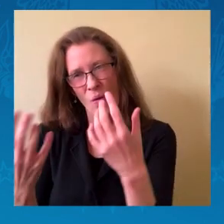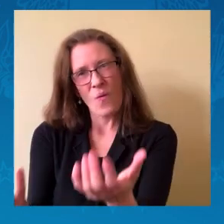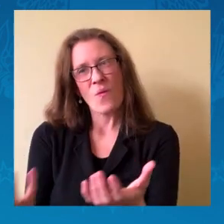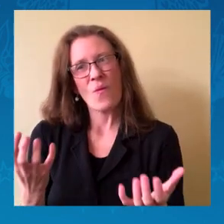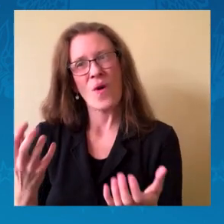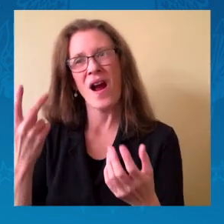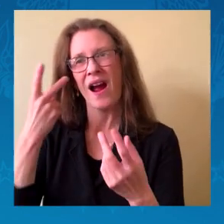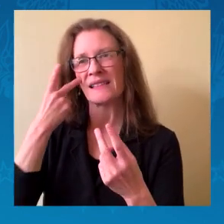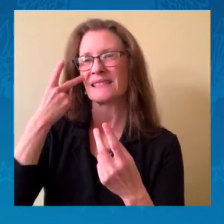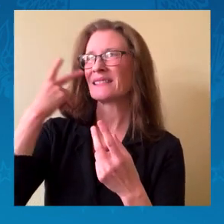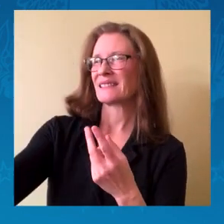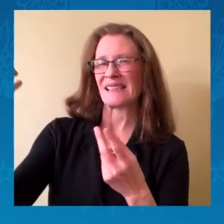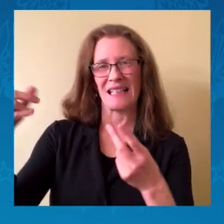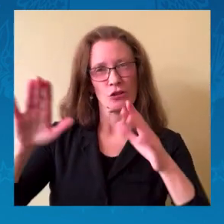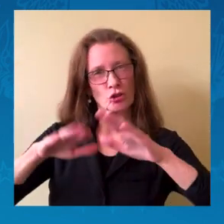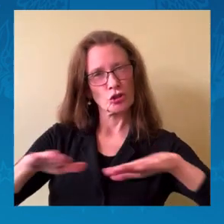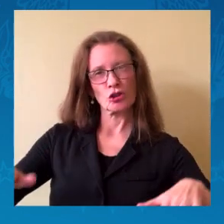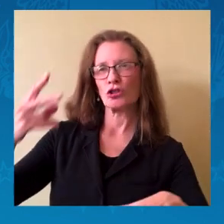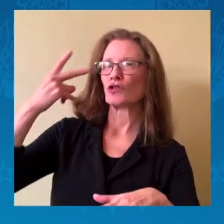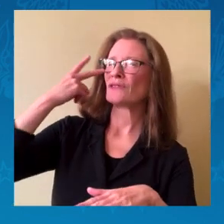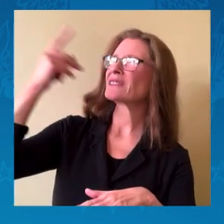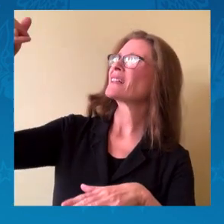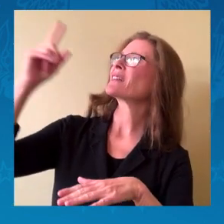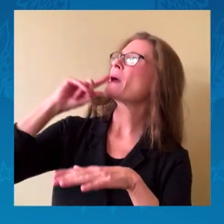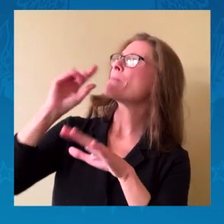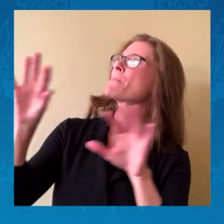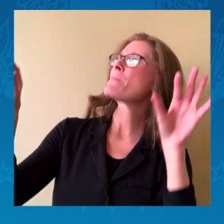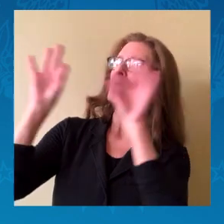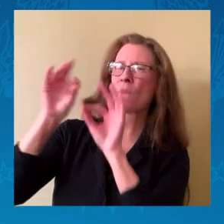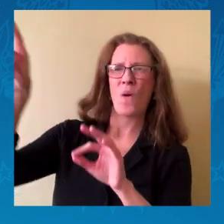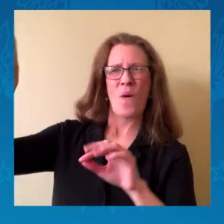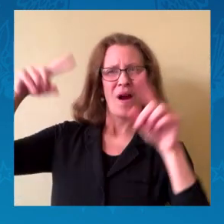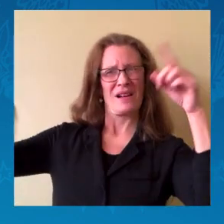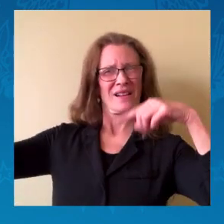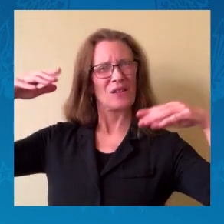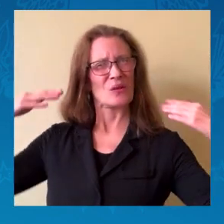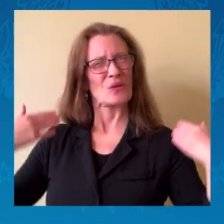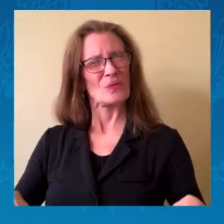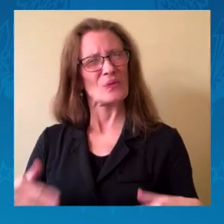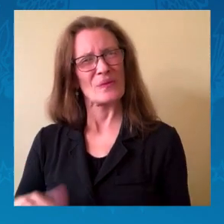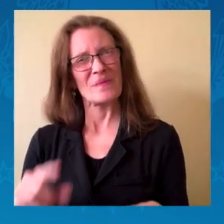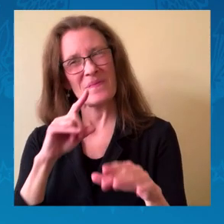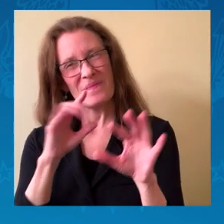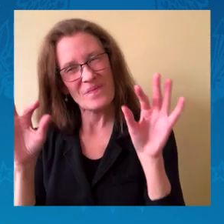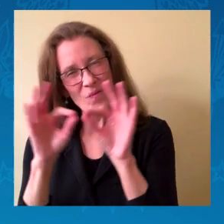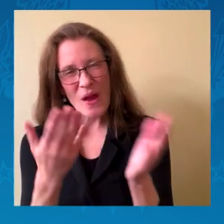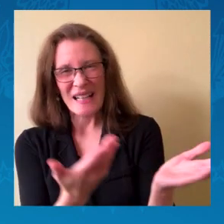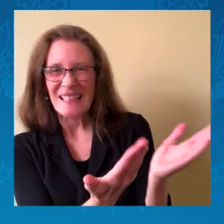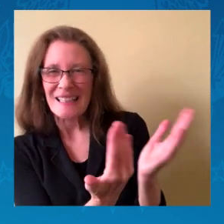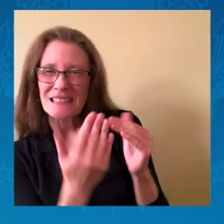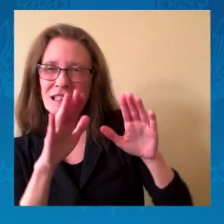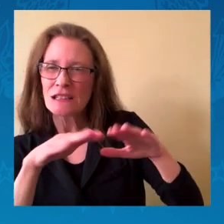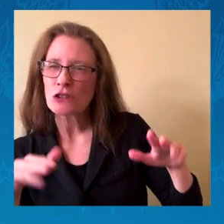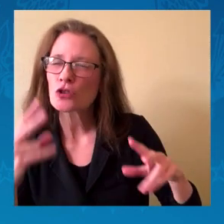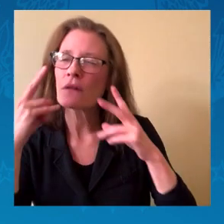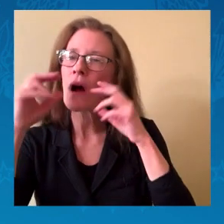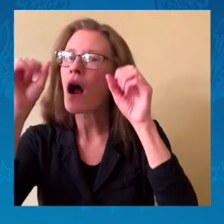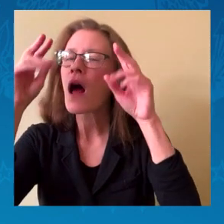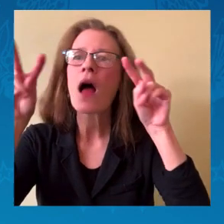that include the work that we need to do to provide resources to teachers. The work that we need to do to address the fact